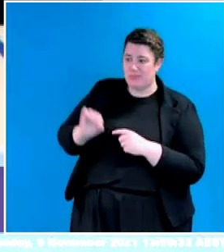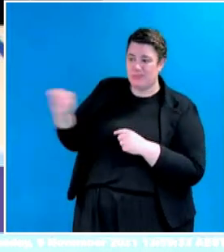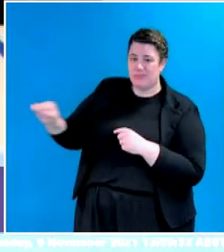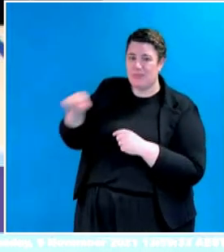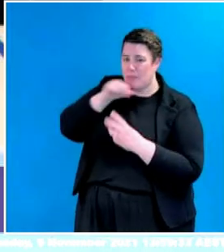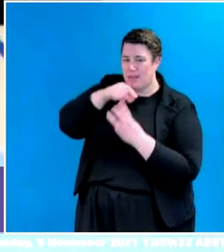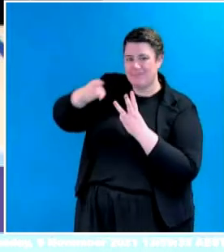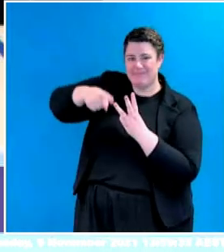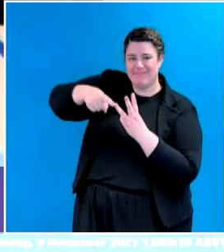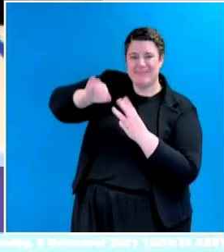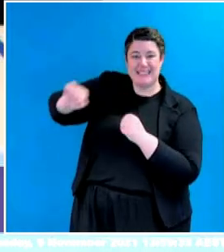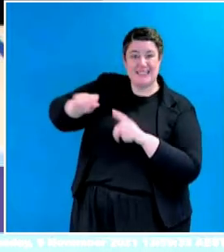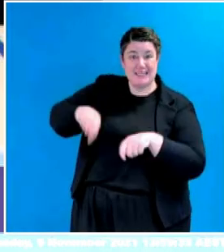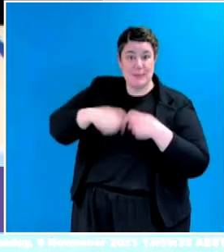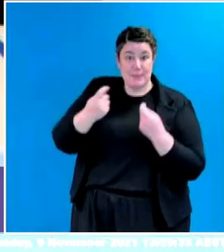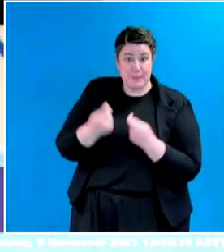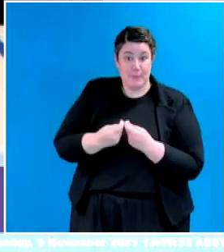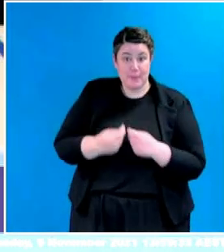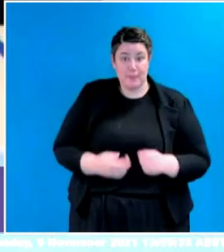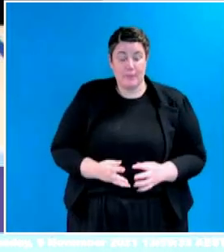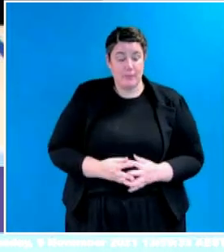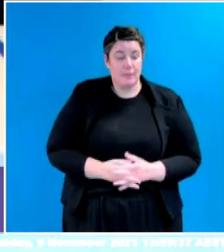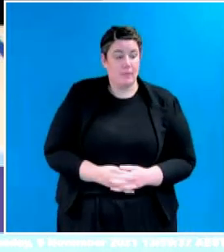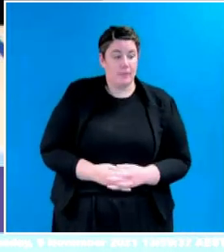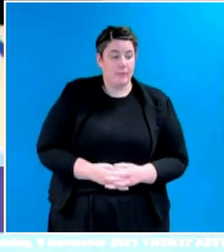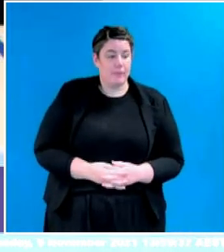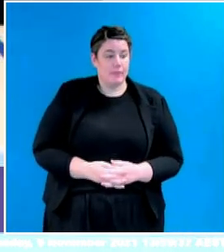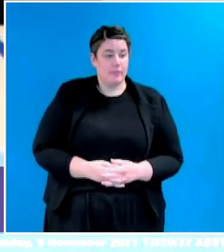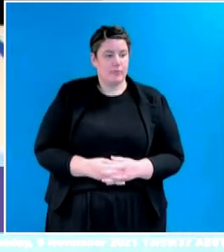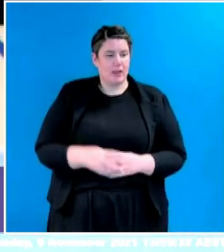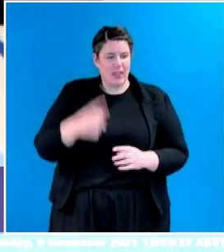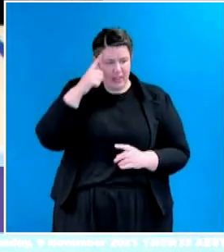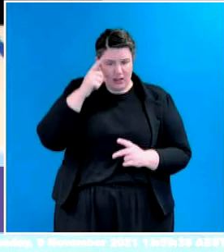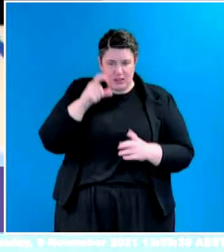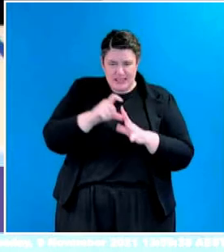and DSS as well.